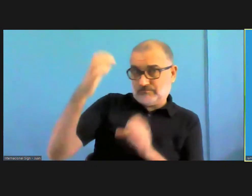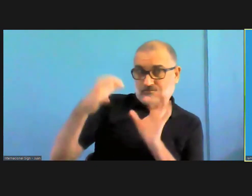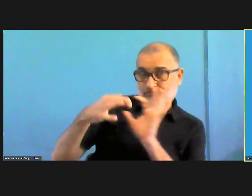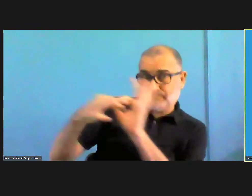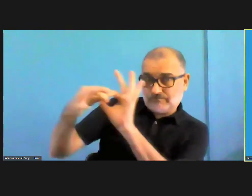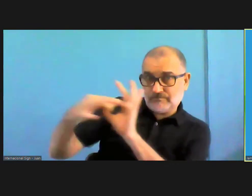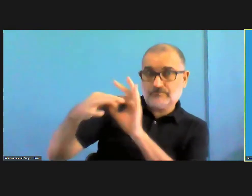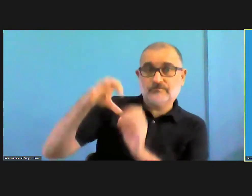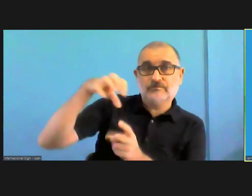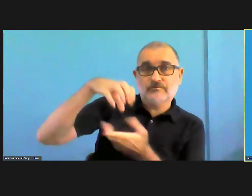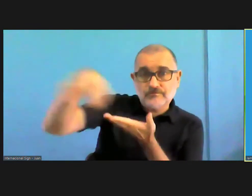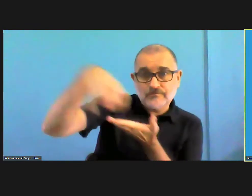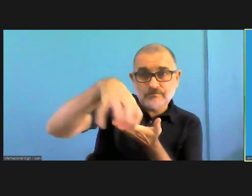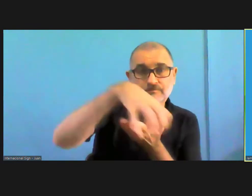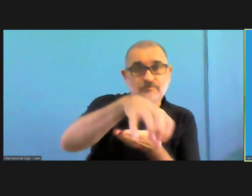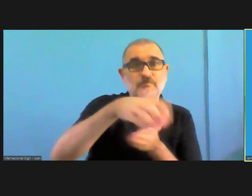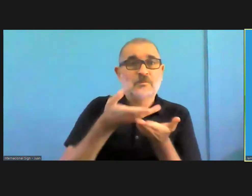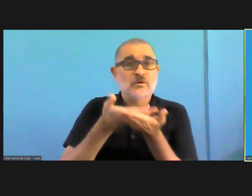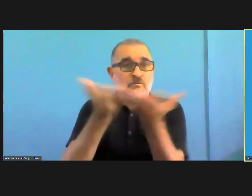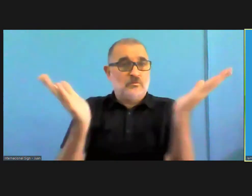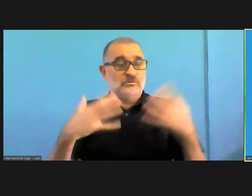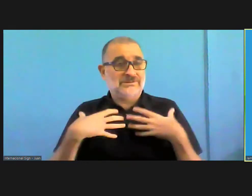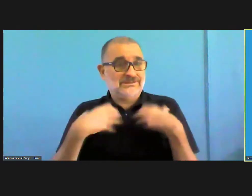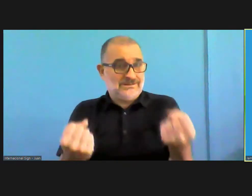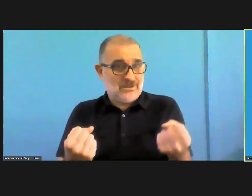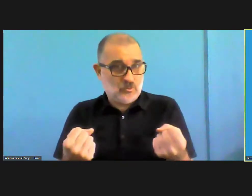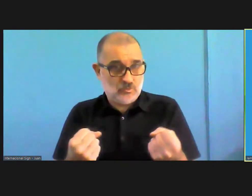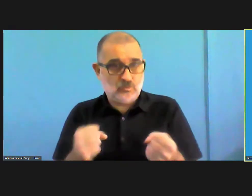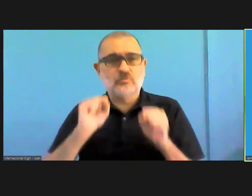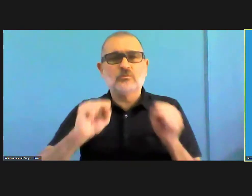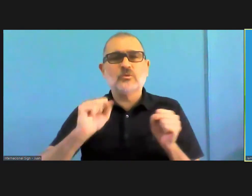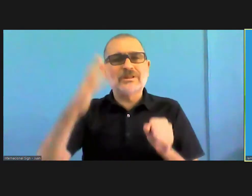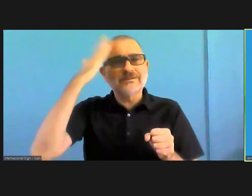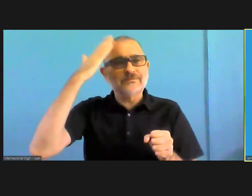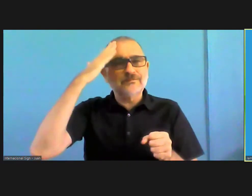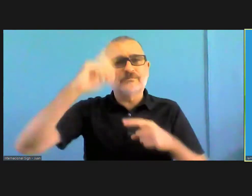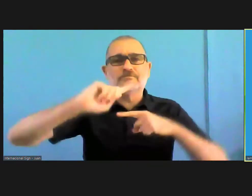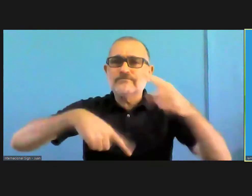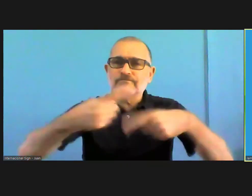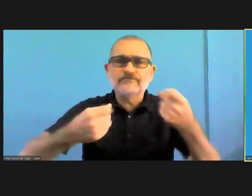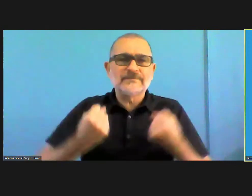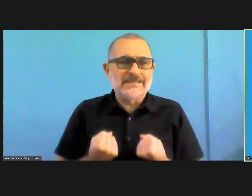coordination between public health interventions and programs across sectors.